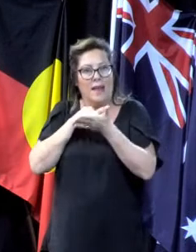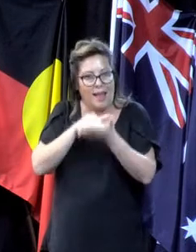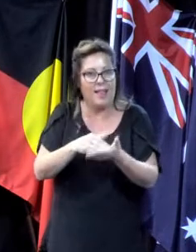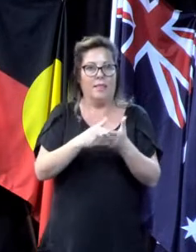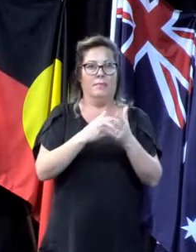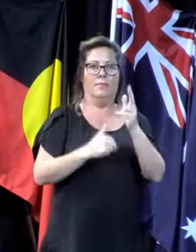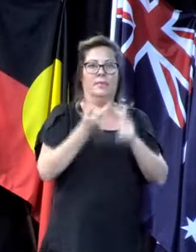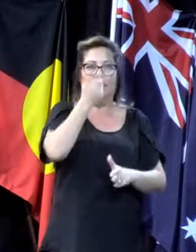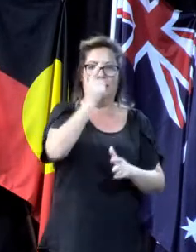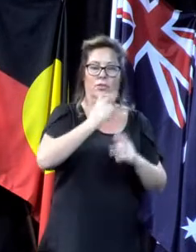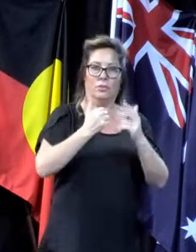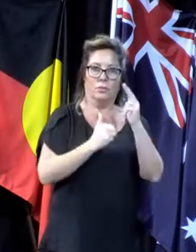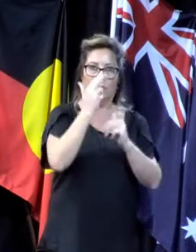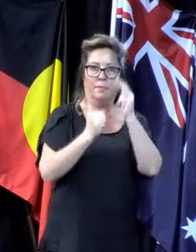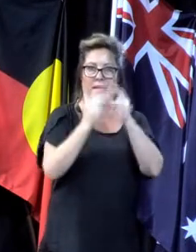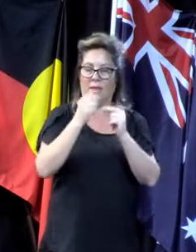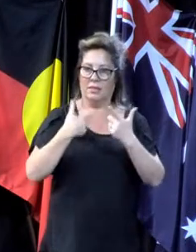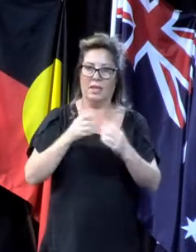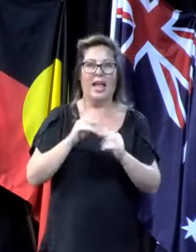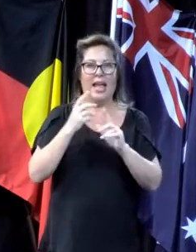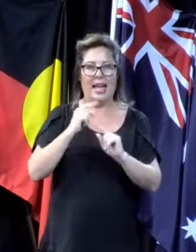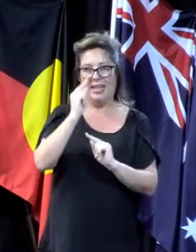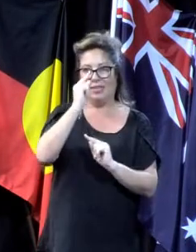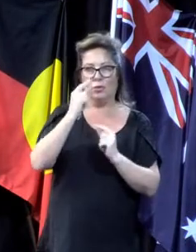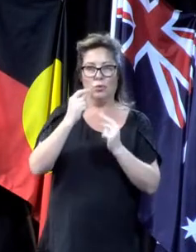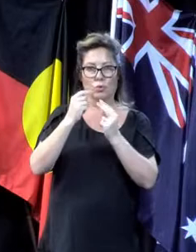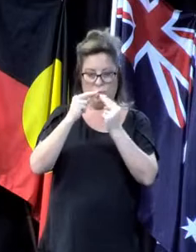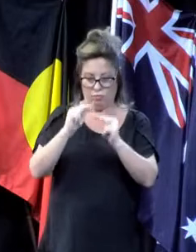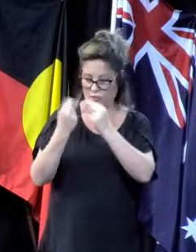I think that is what’s really important is the lesson-to-lesson basis